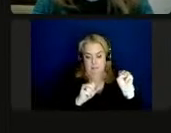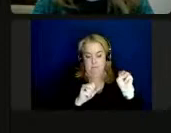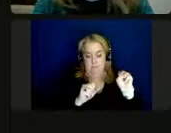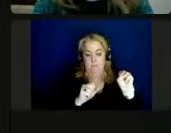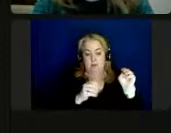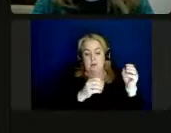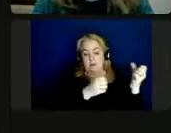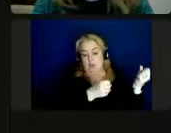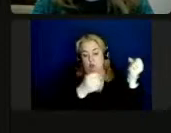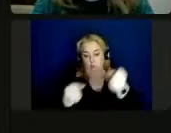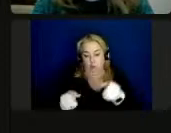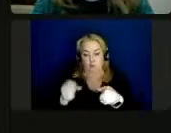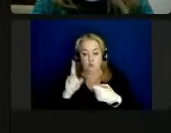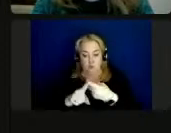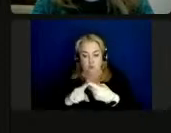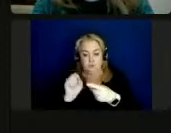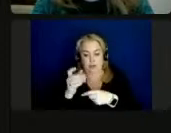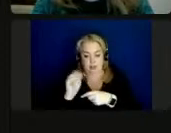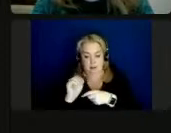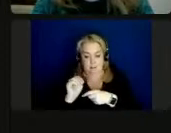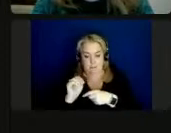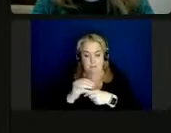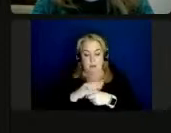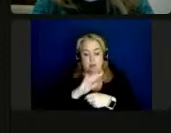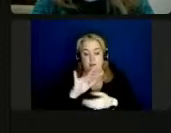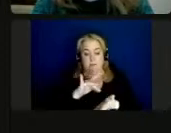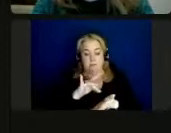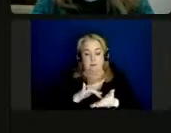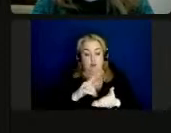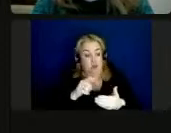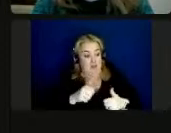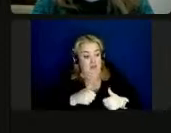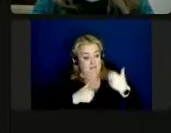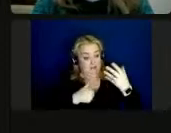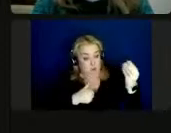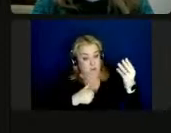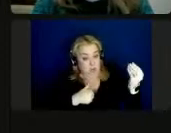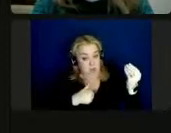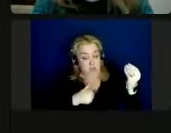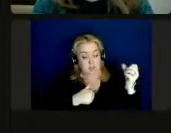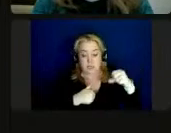LOW AT SEVENTEEN TWO THOUSAND